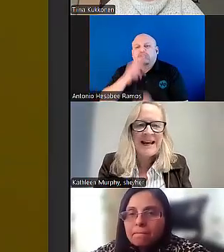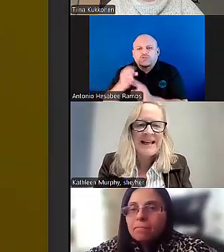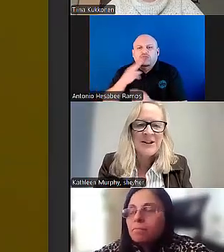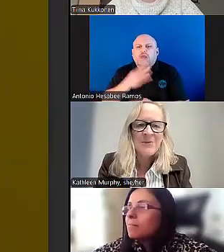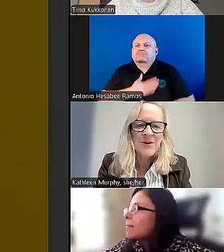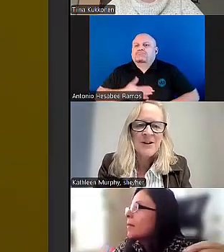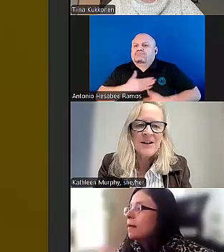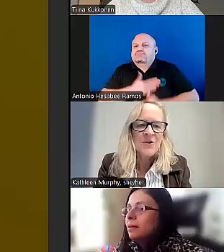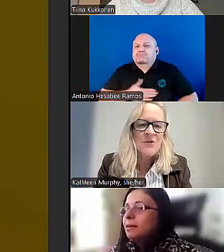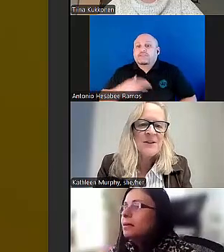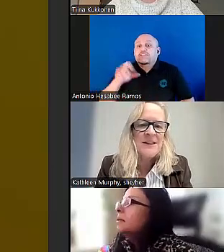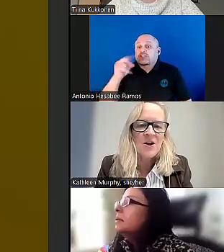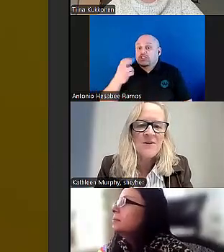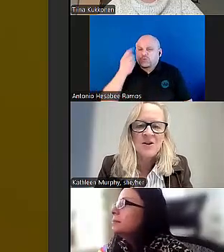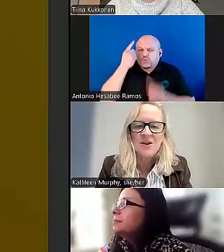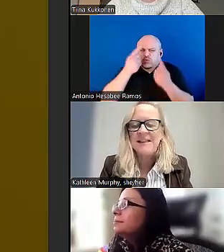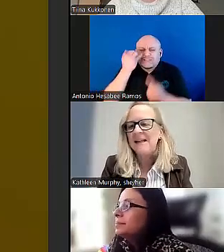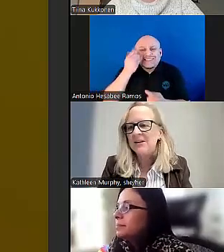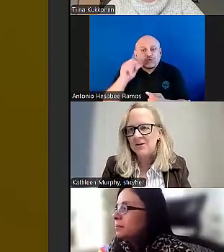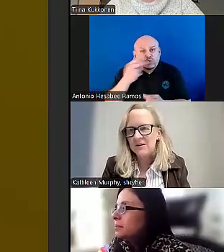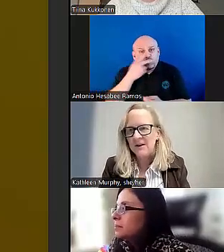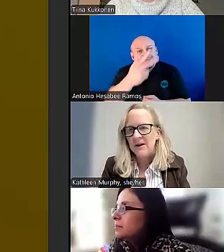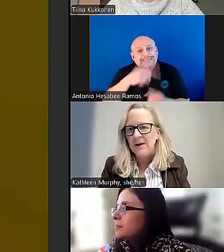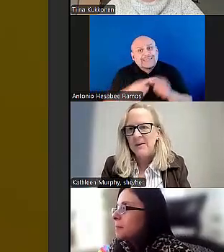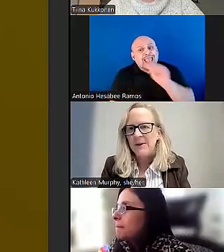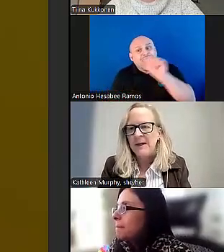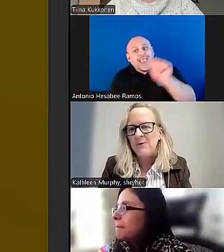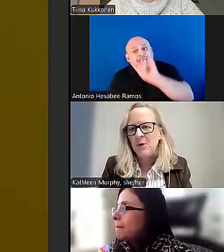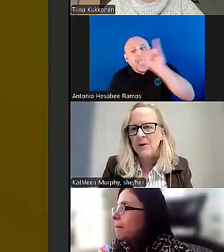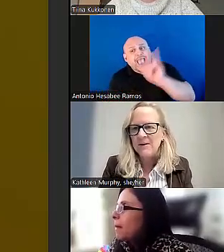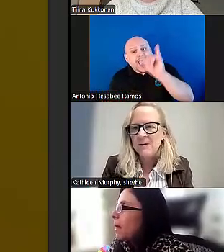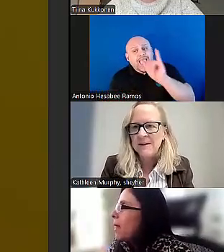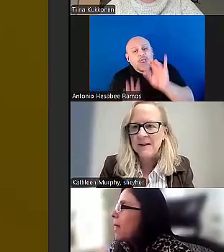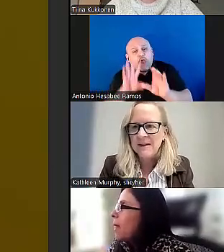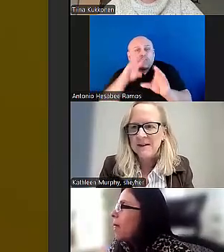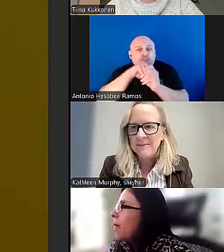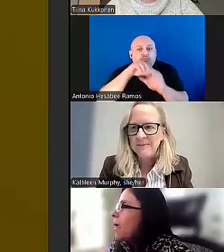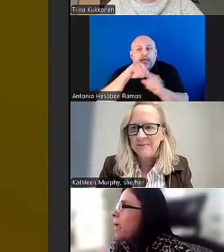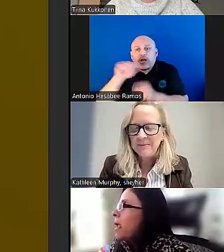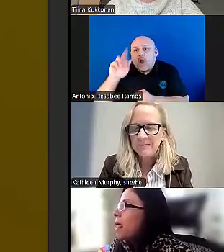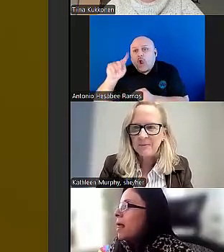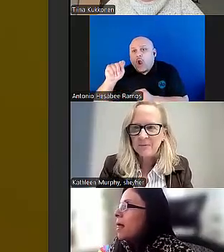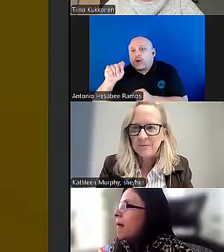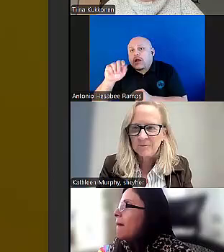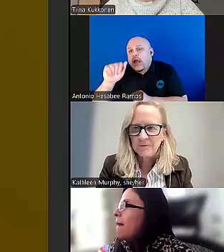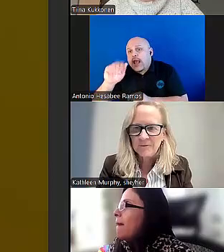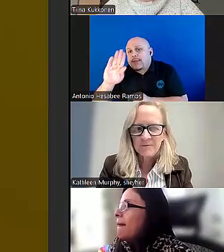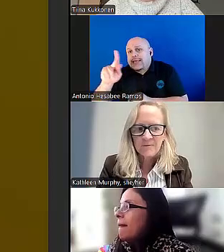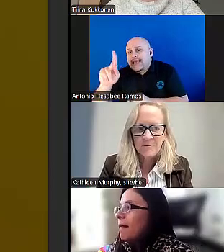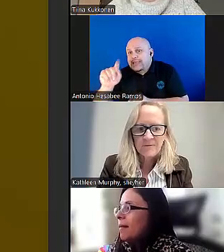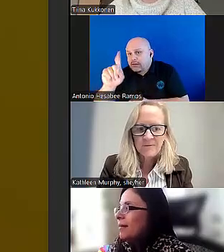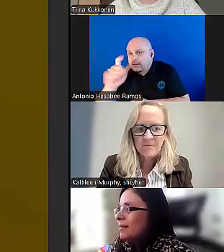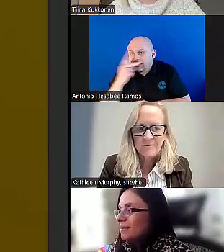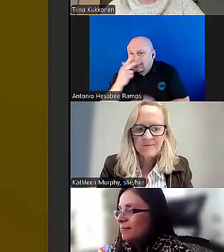and she's wondering if, do you see artificial intelligence playing any role in art space KT? Tiina Kukkonen: Oh, for sure. This is an